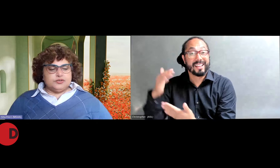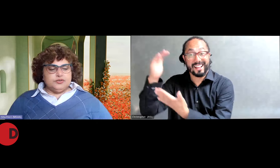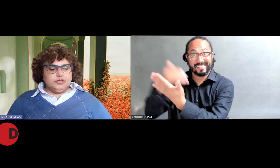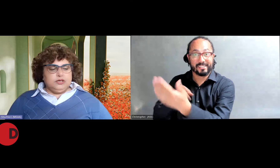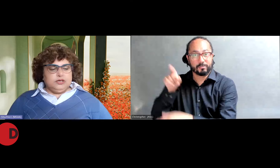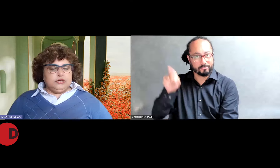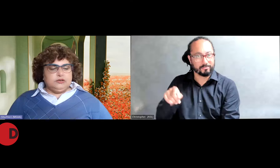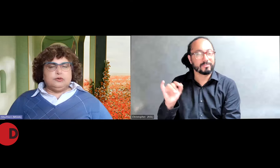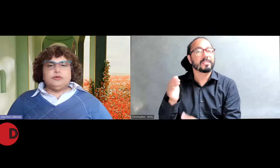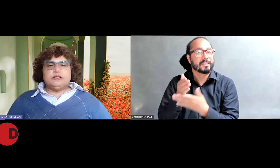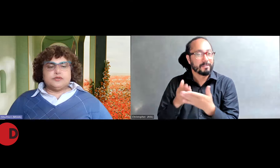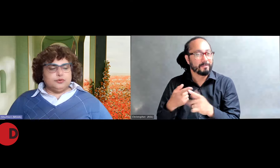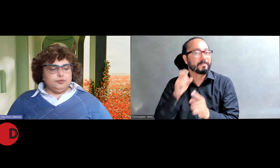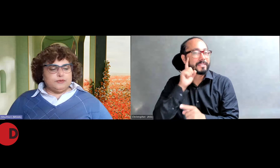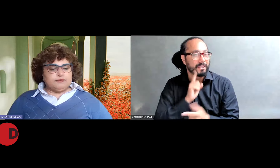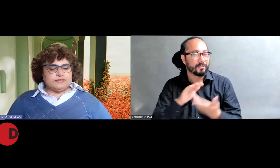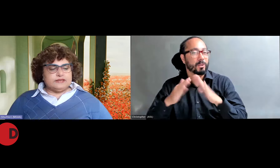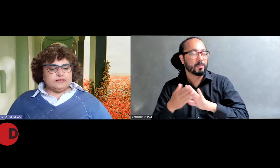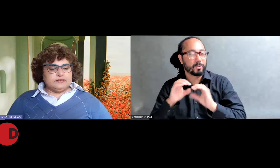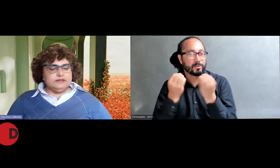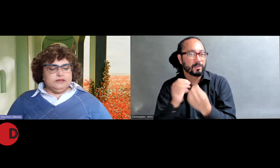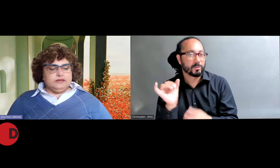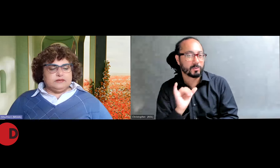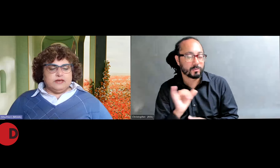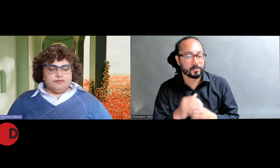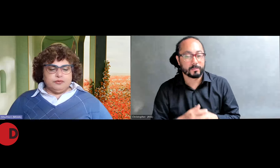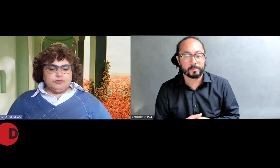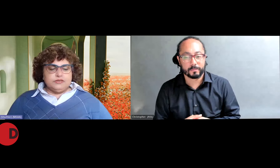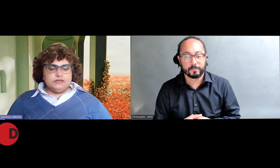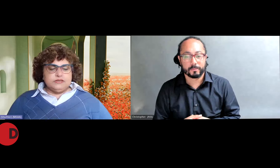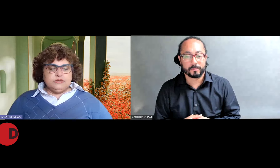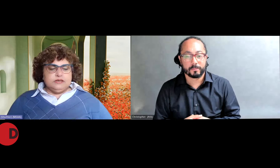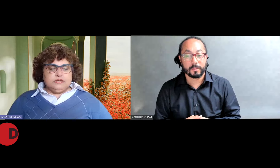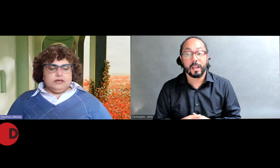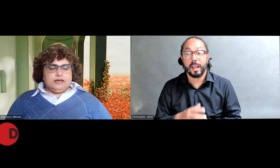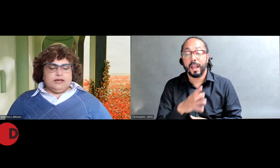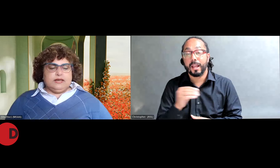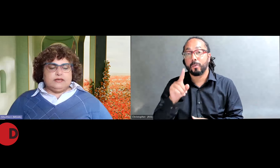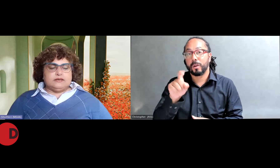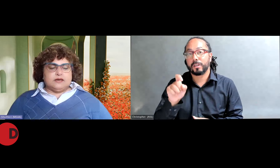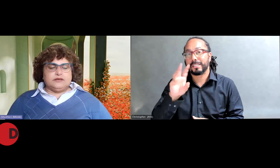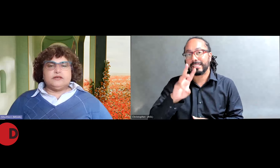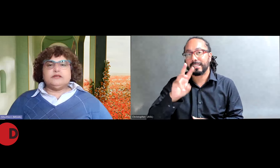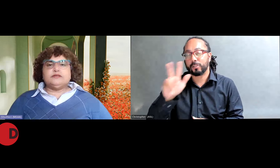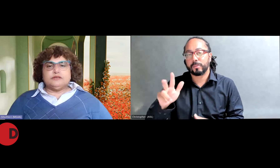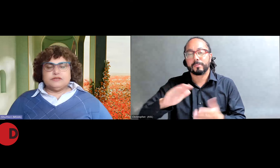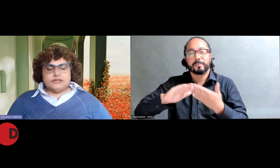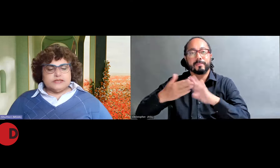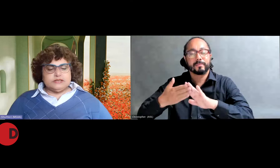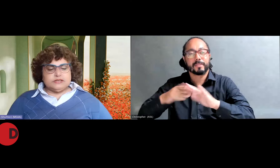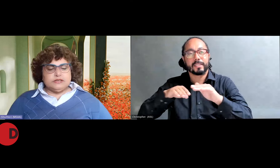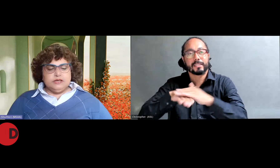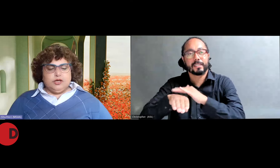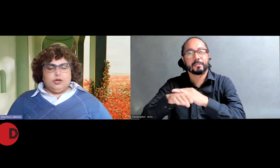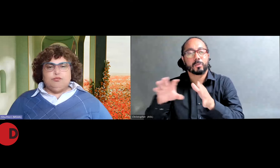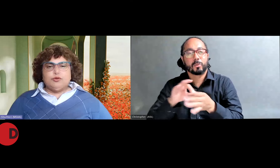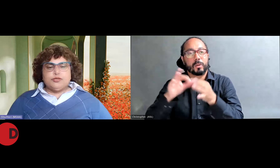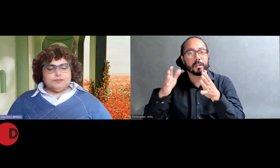including groups representing the deaf community and 163 municipal accessibility